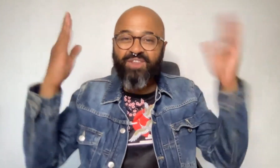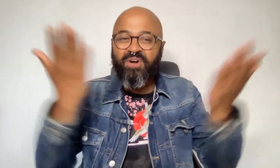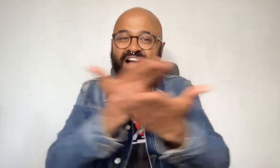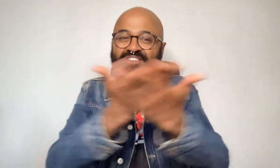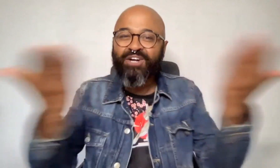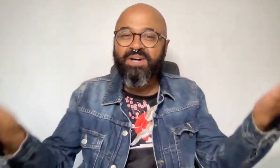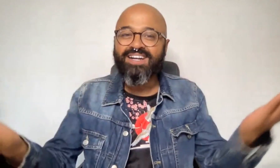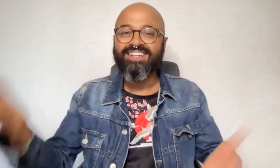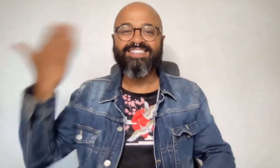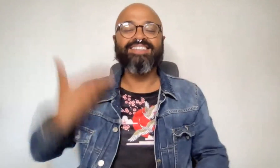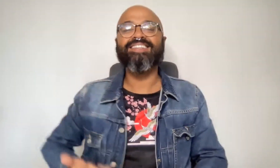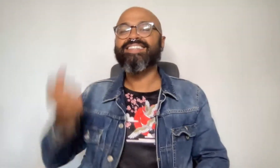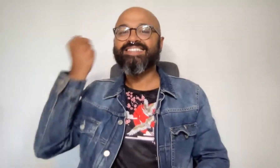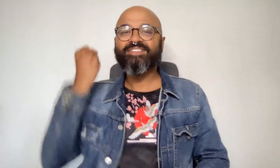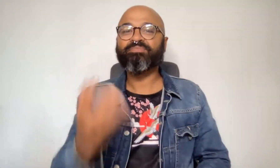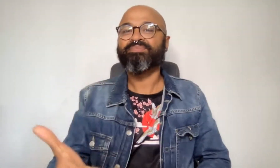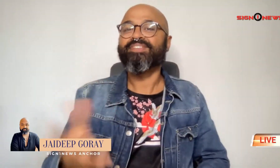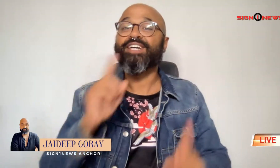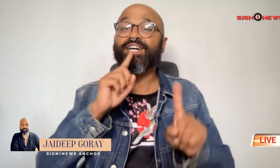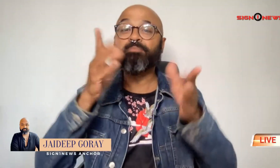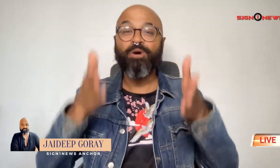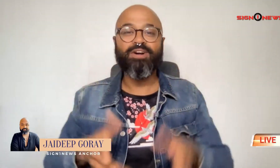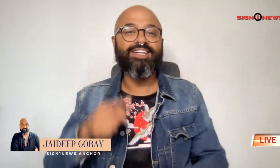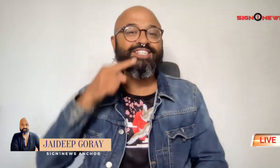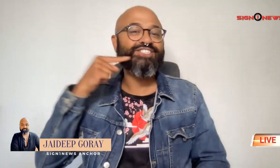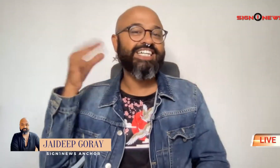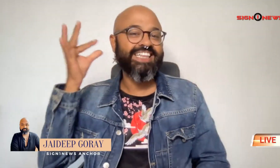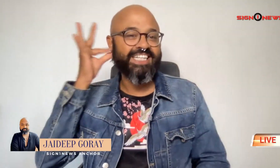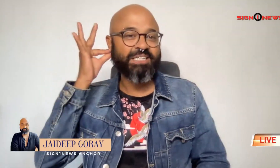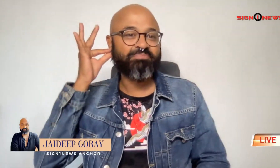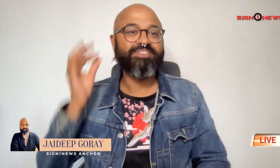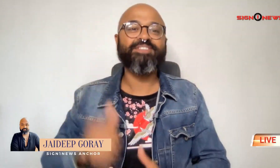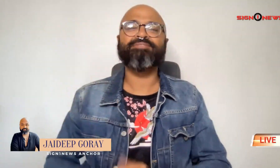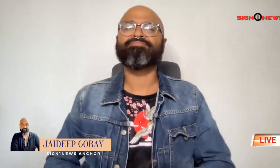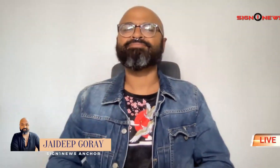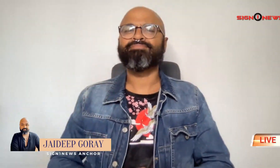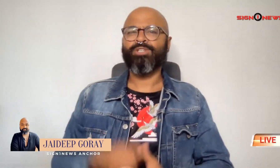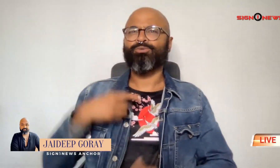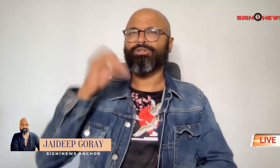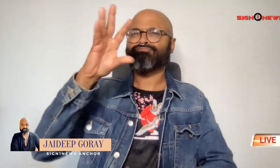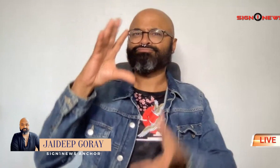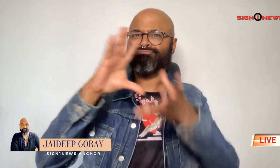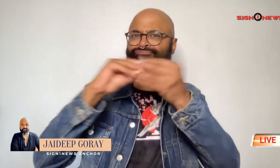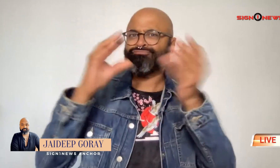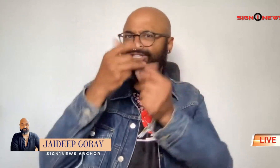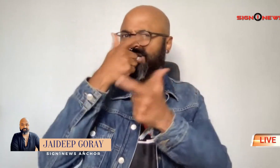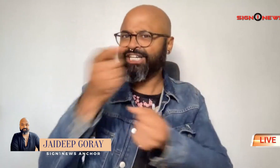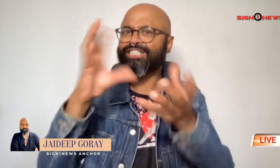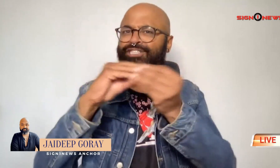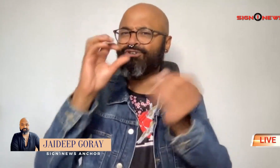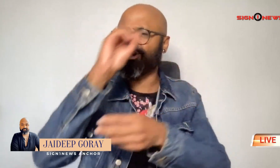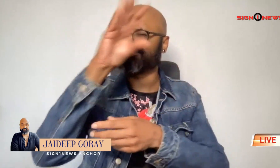Hello everyone I'm Sign1News anchor Jaideep Goray here's a quick look at the top trending